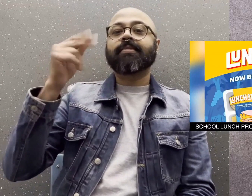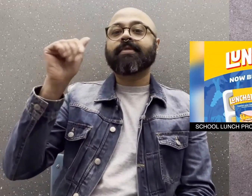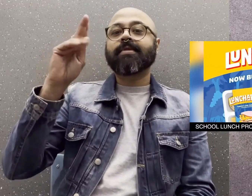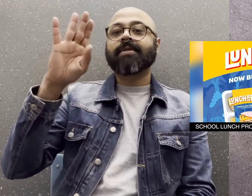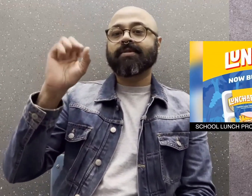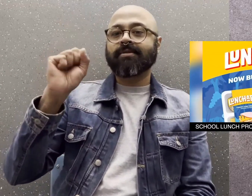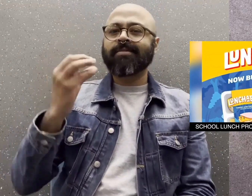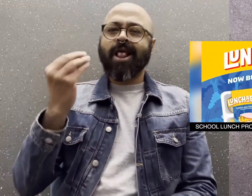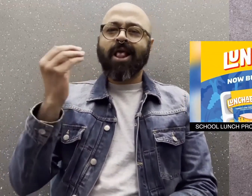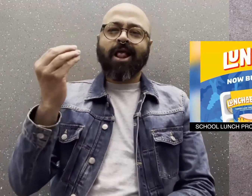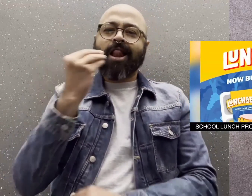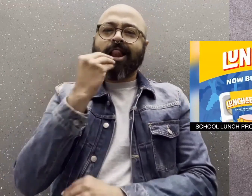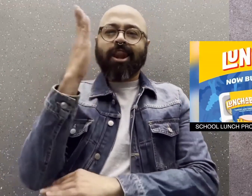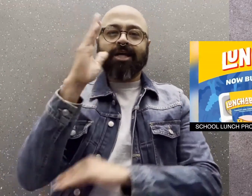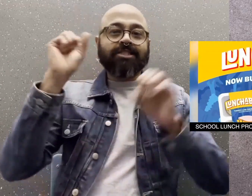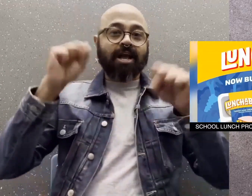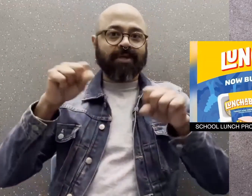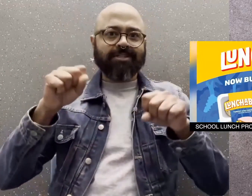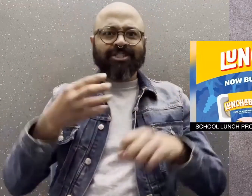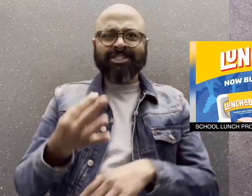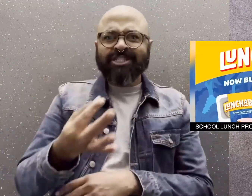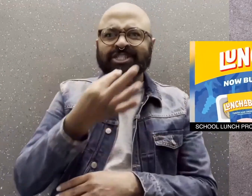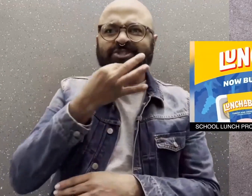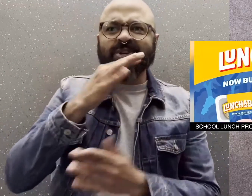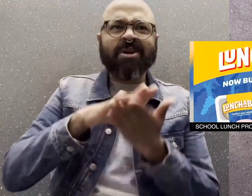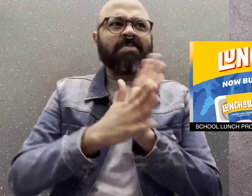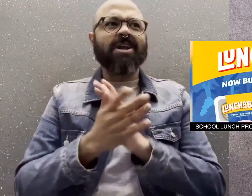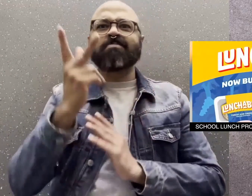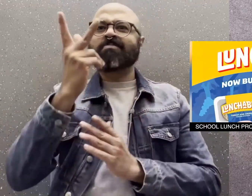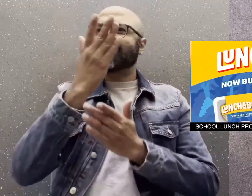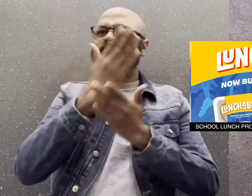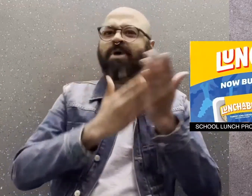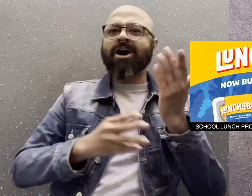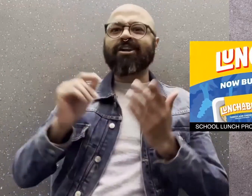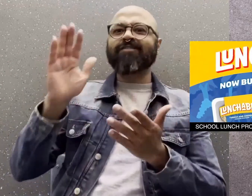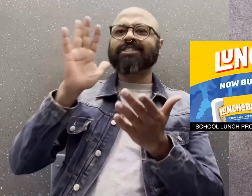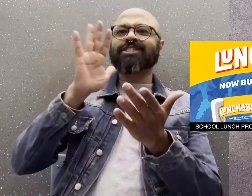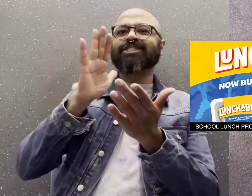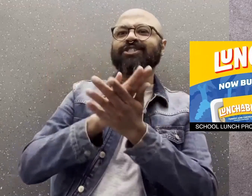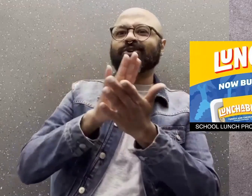Lunchables will soon become part of school lunch programs